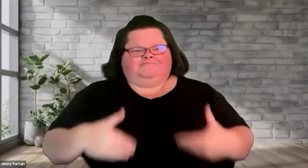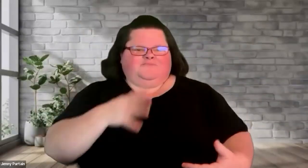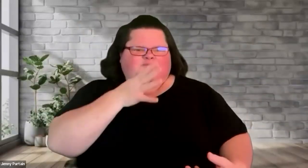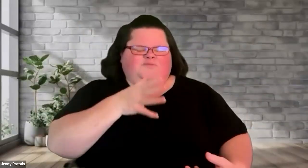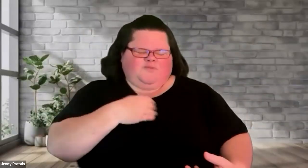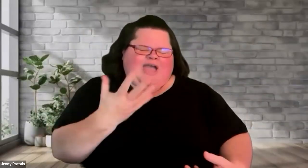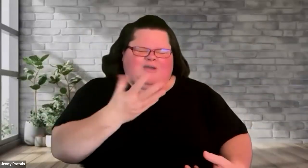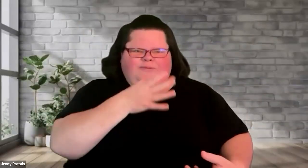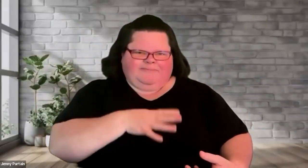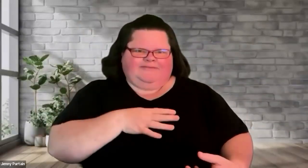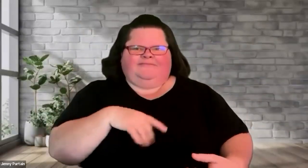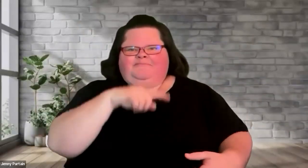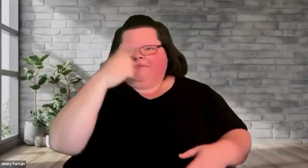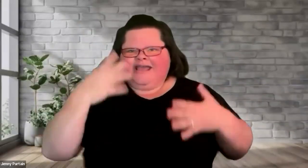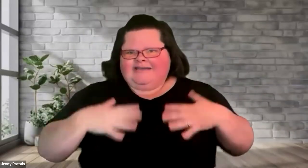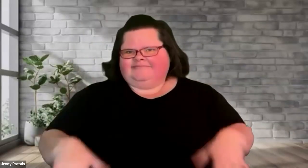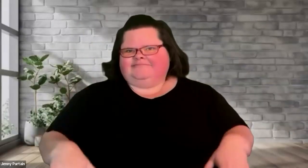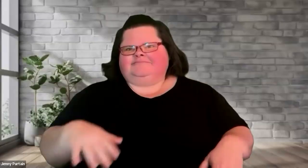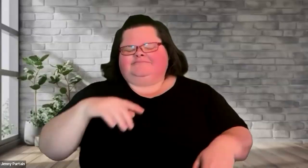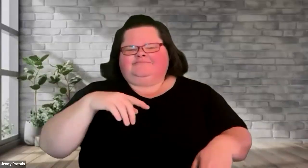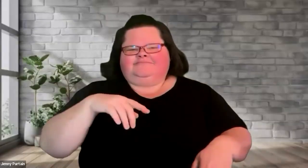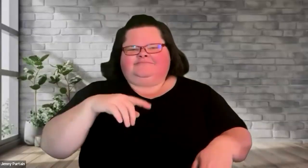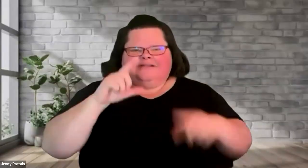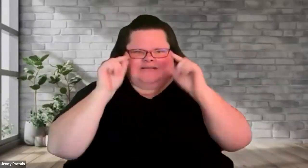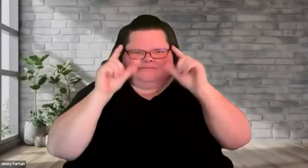Jenny is not spotlit, so the interpreter cannot see her.